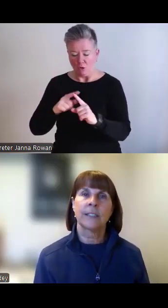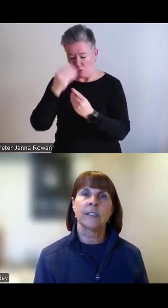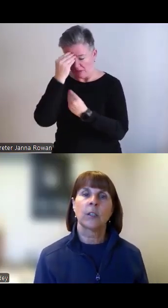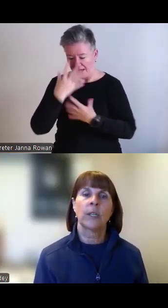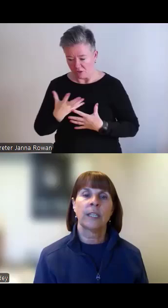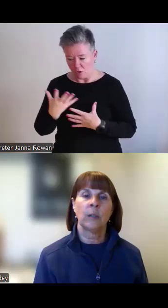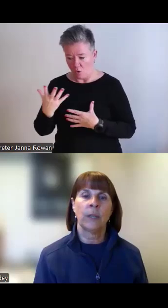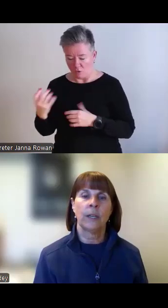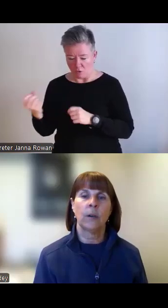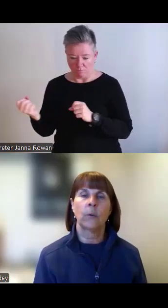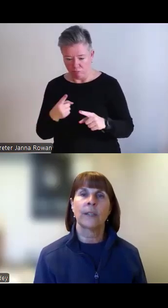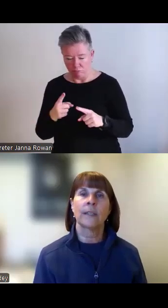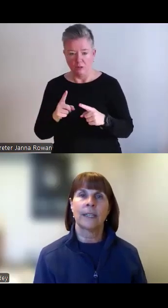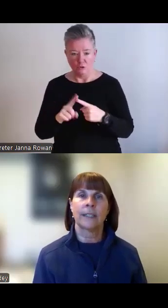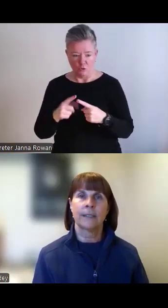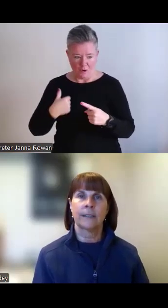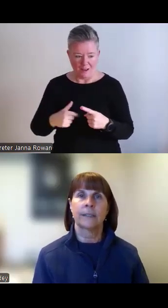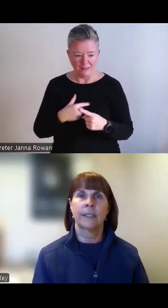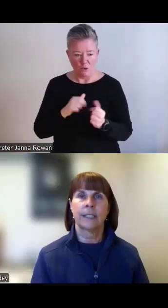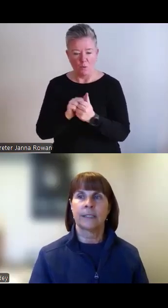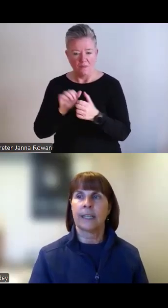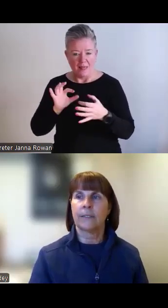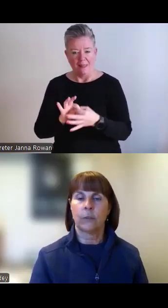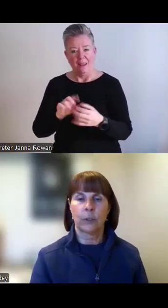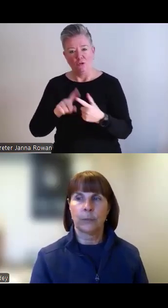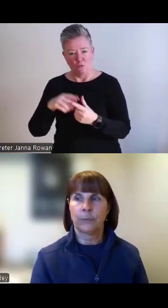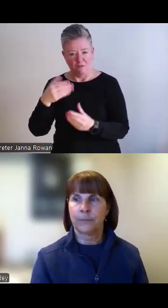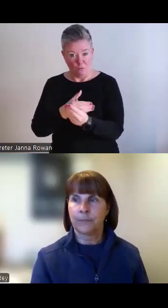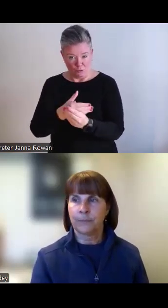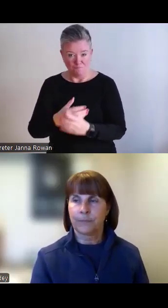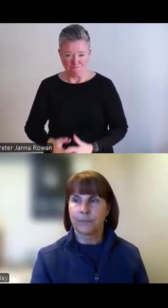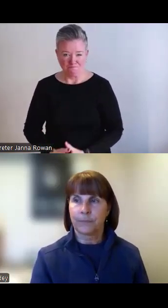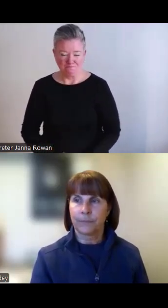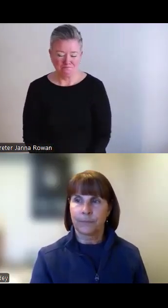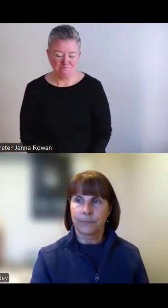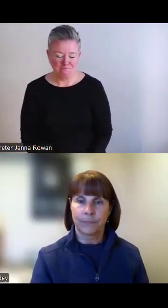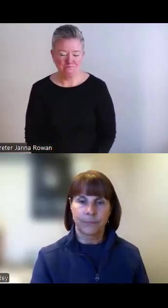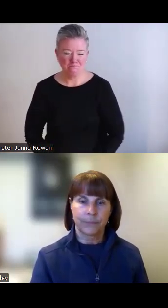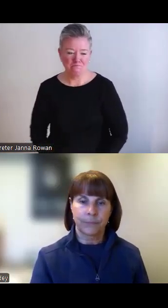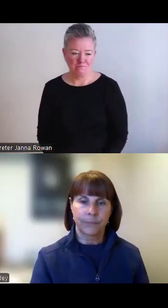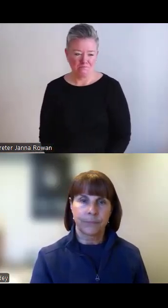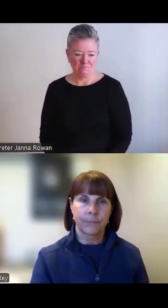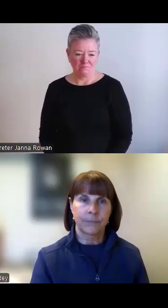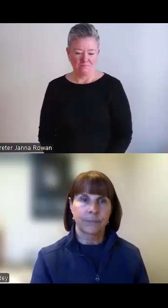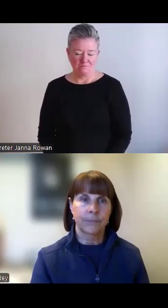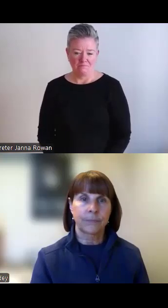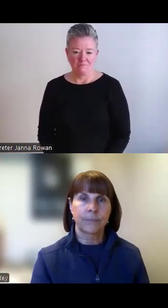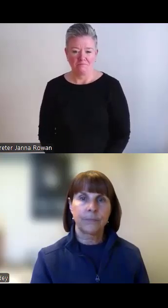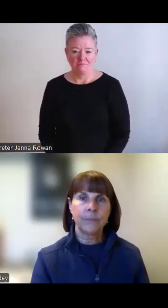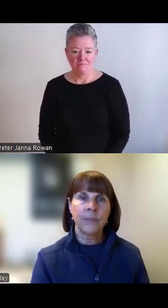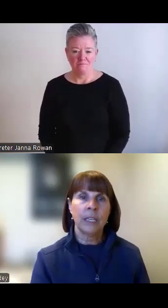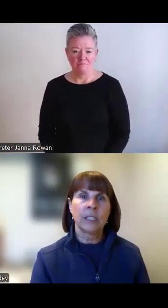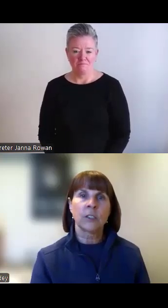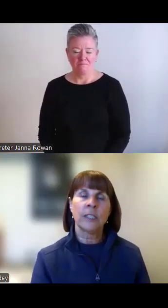you'll send us a quick email with a link to get to that folder.